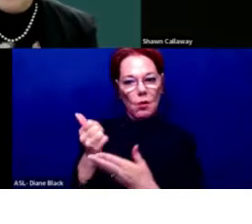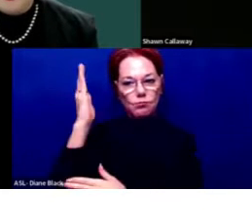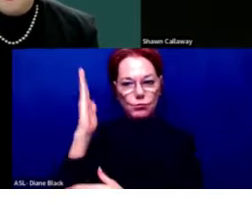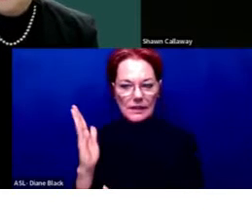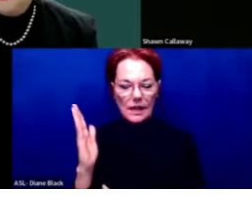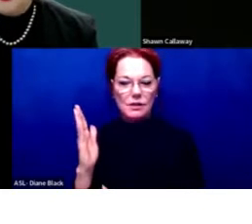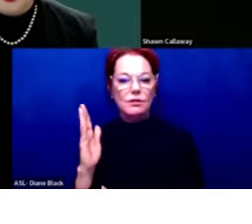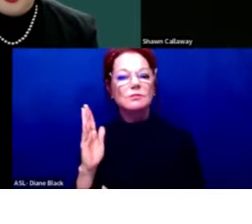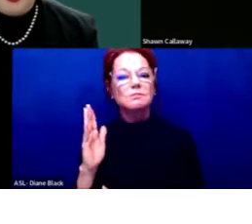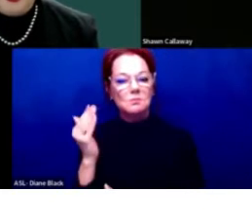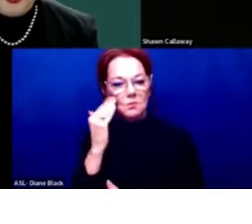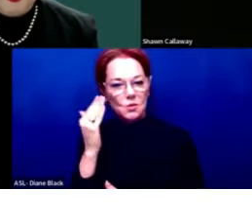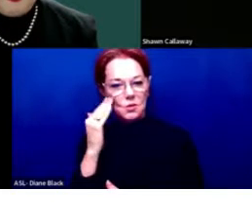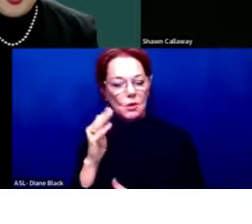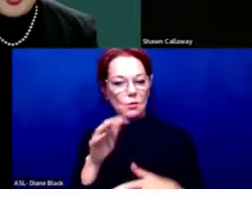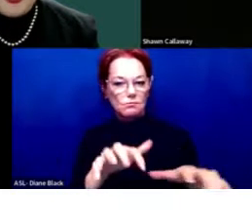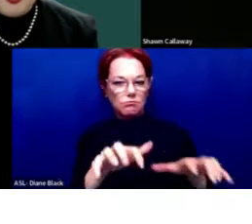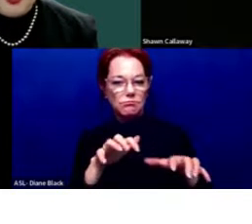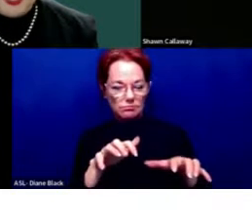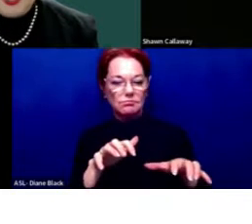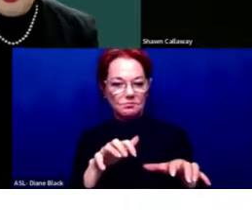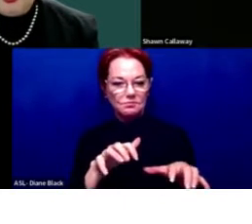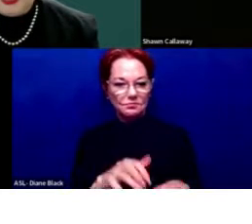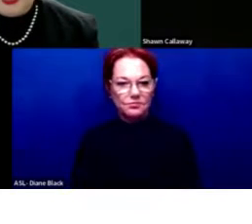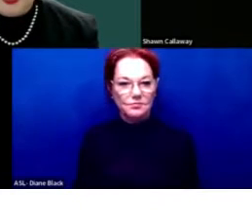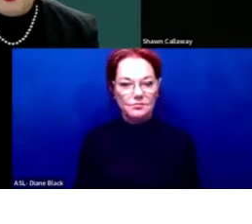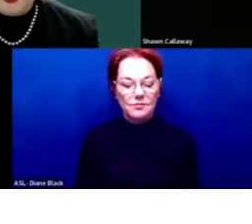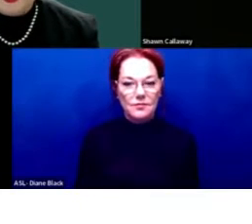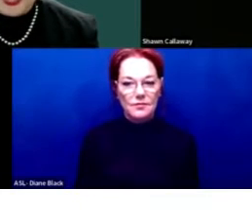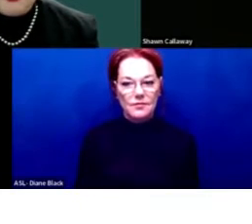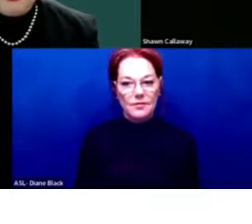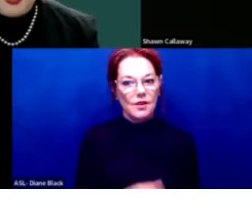of audience they're talking to, but we'd really love to have